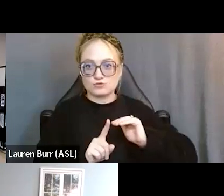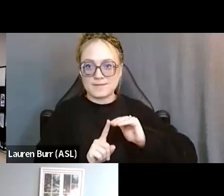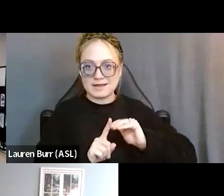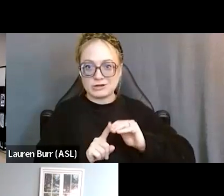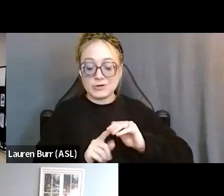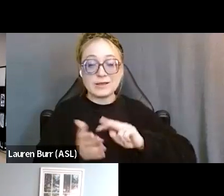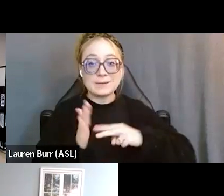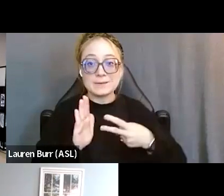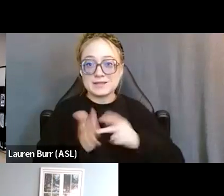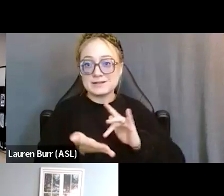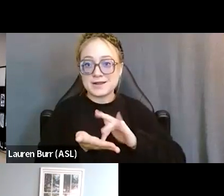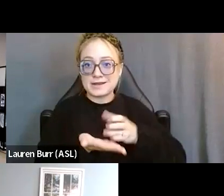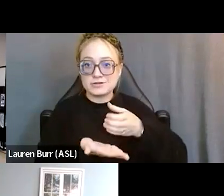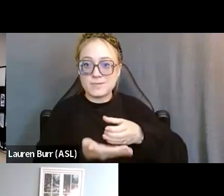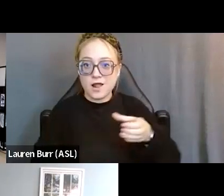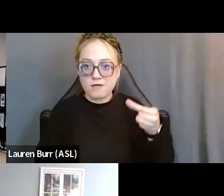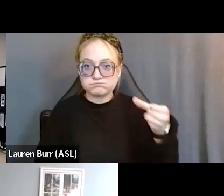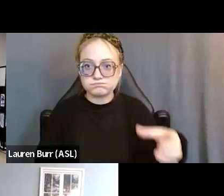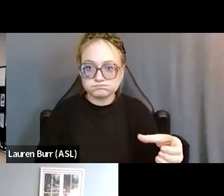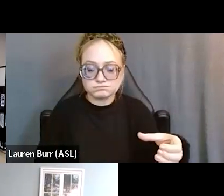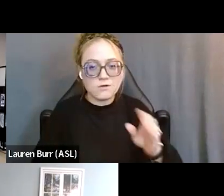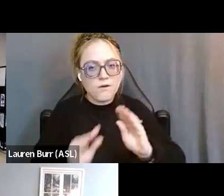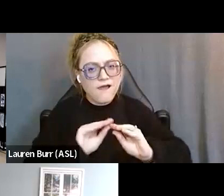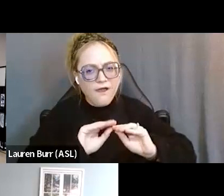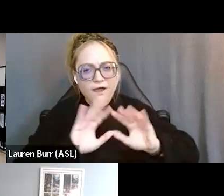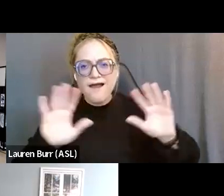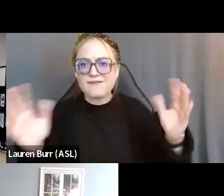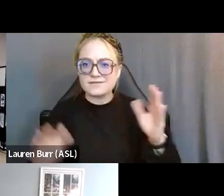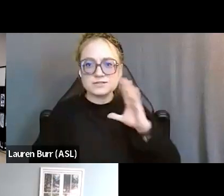what's going to be obvious, next to, you know, some place that they walk by every day,